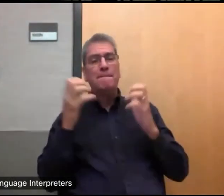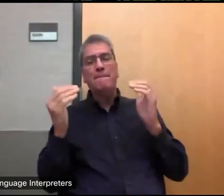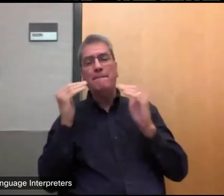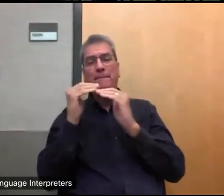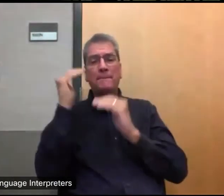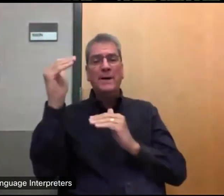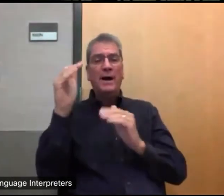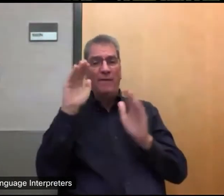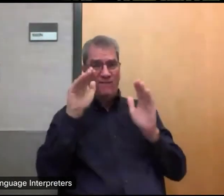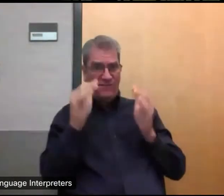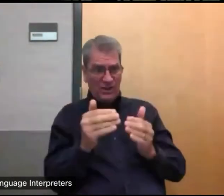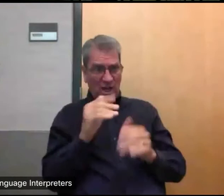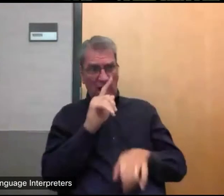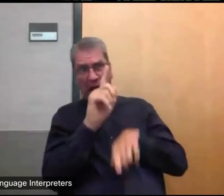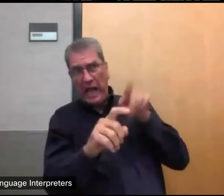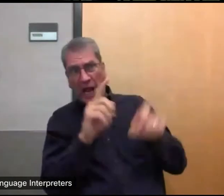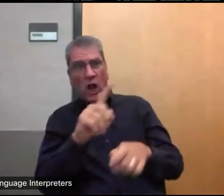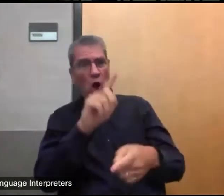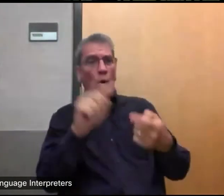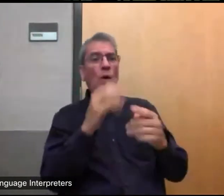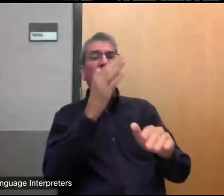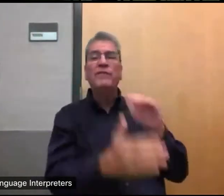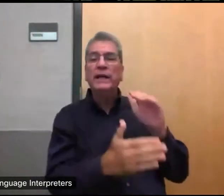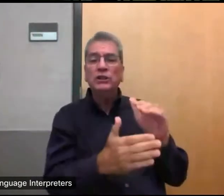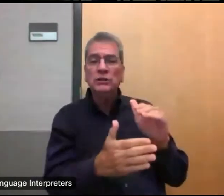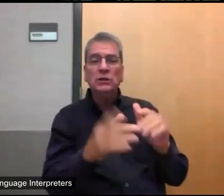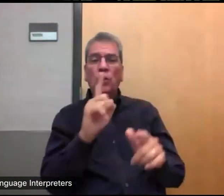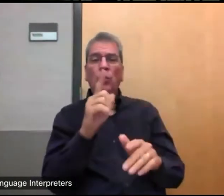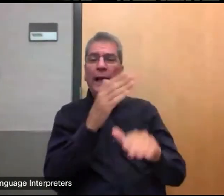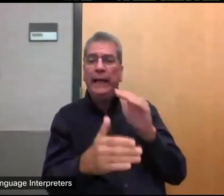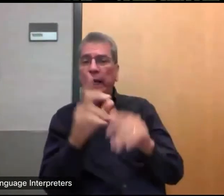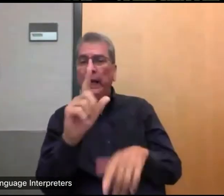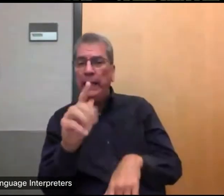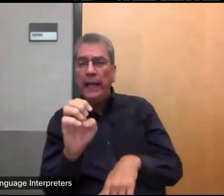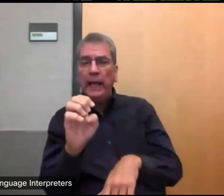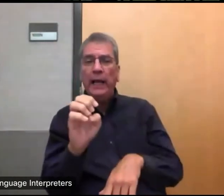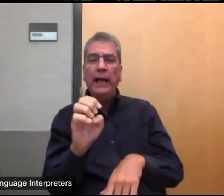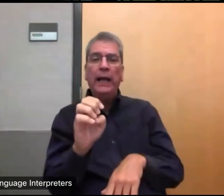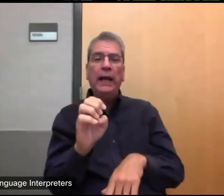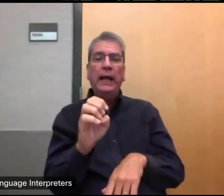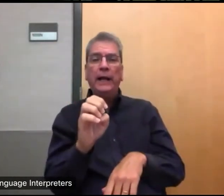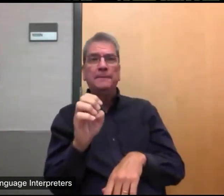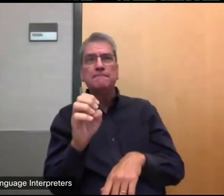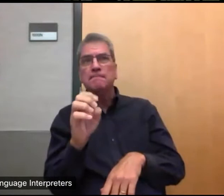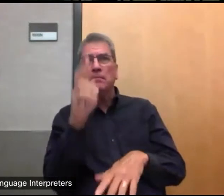so we were all asking this. When is it going to be over and what's the end date and you had figures talking about what, you know, when we get the vaccine when